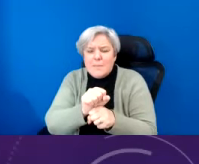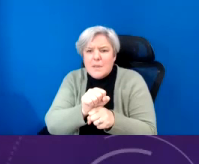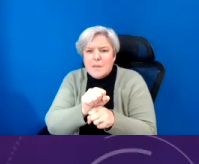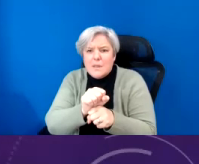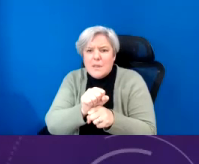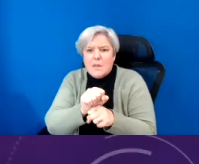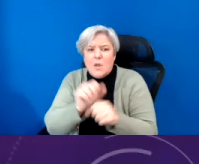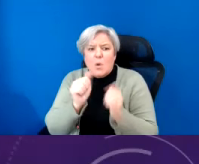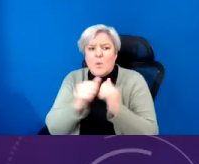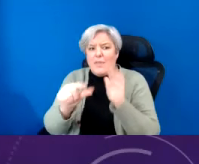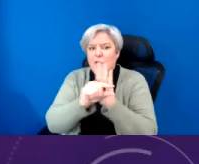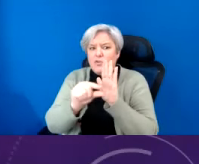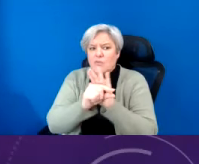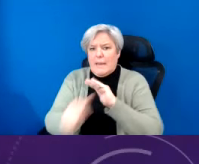with grades hidden from students